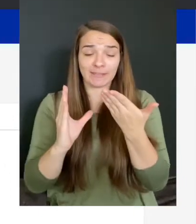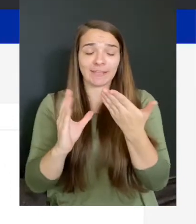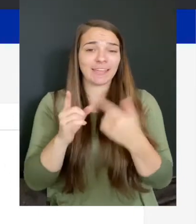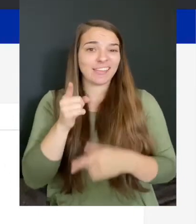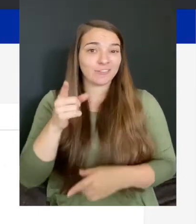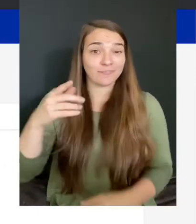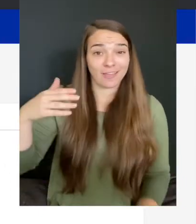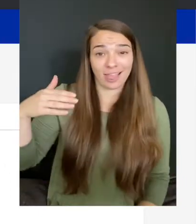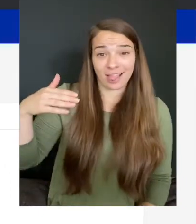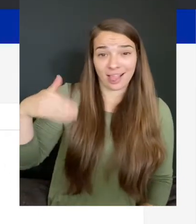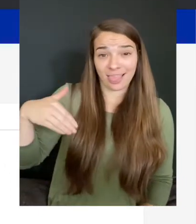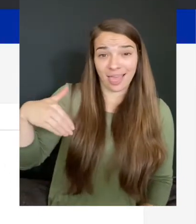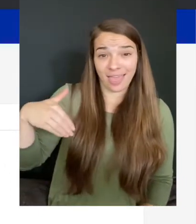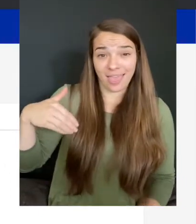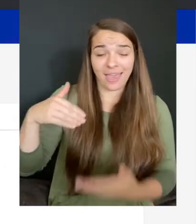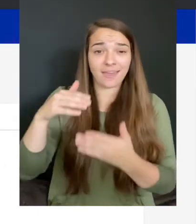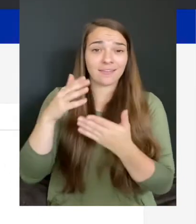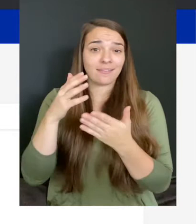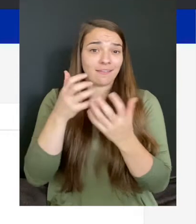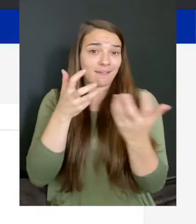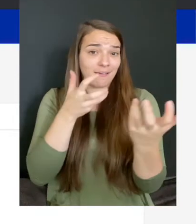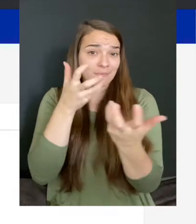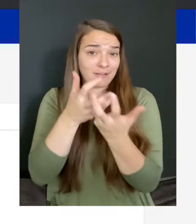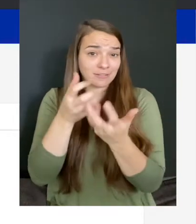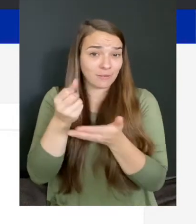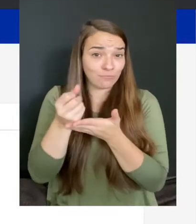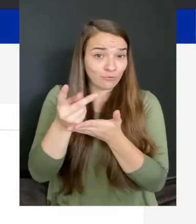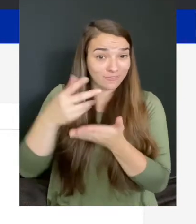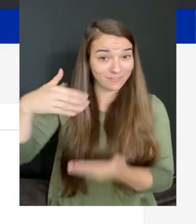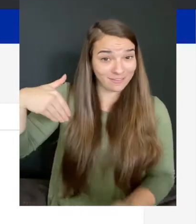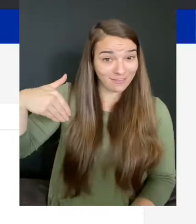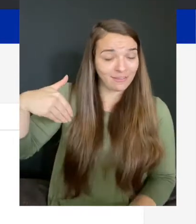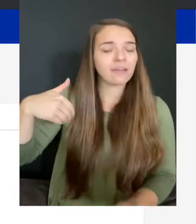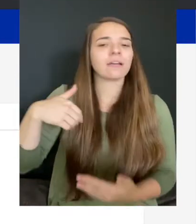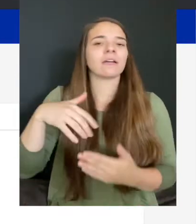your accommodations approved yet, this is what your page is going to look like, you're